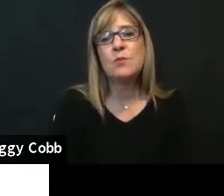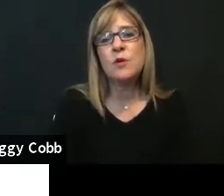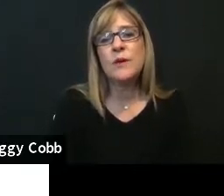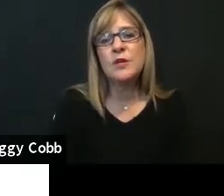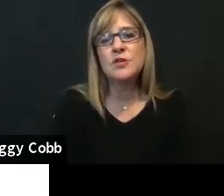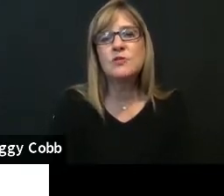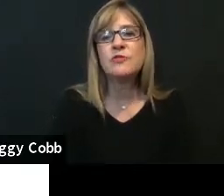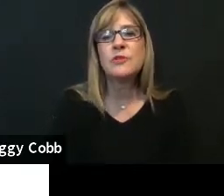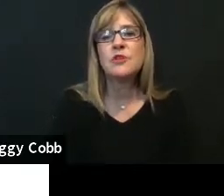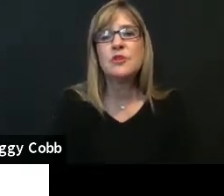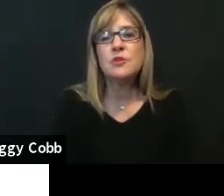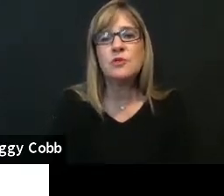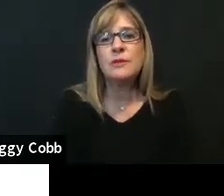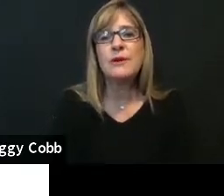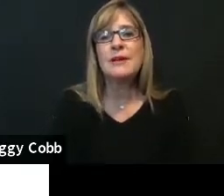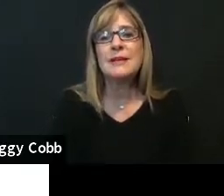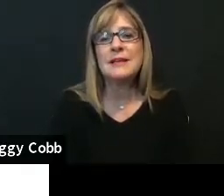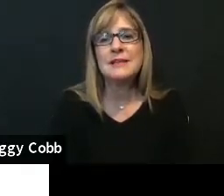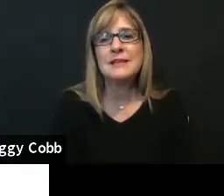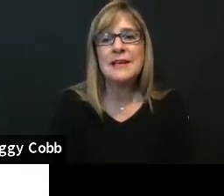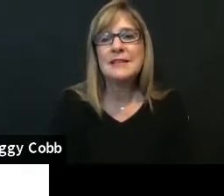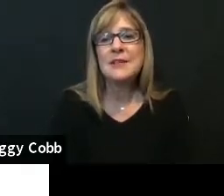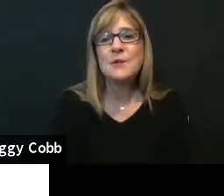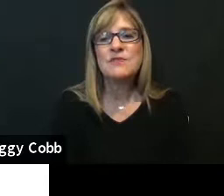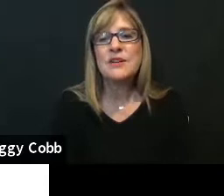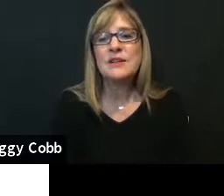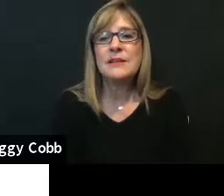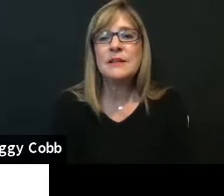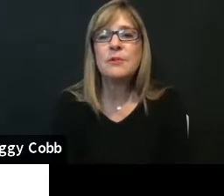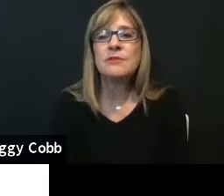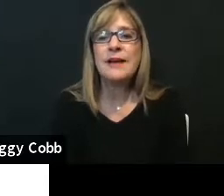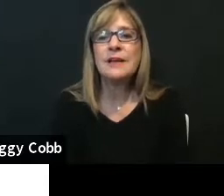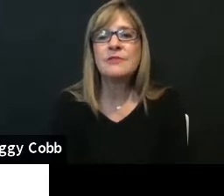what more we could do for the youth. They recognized that there was very little provided